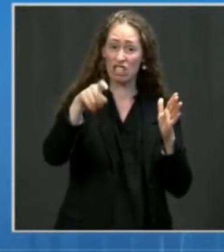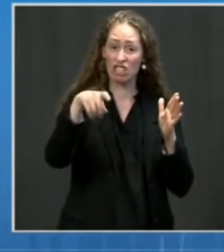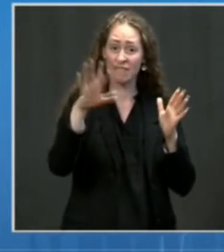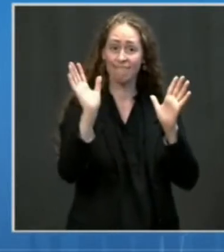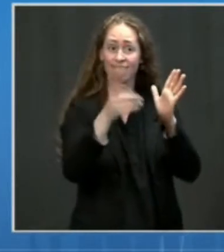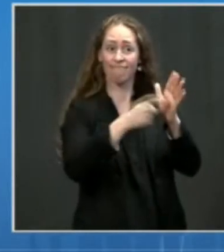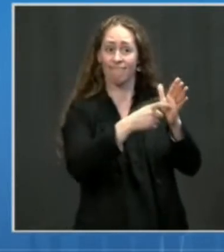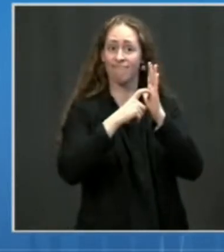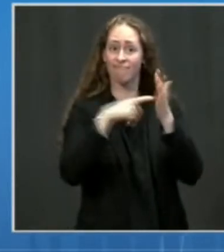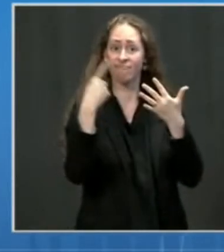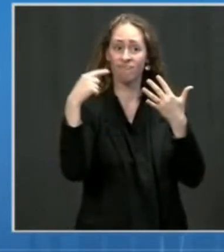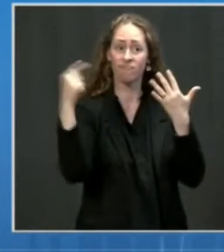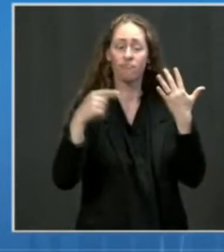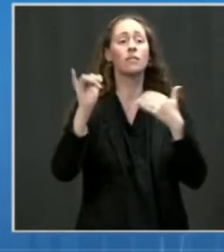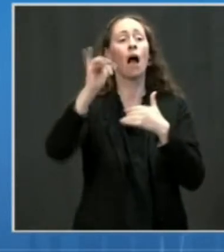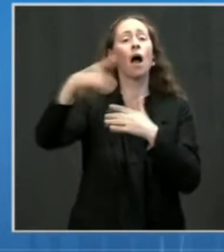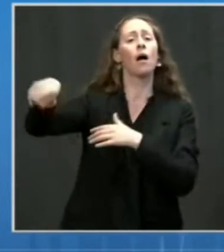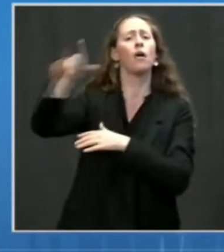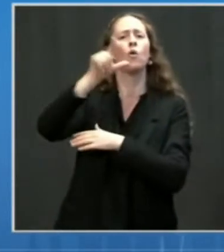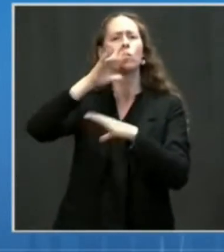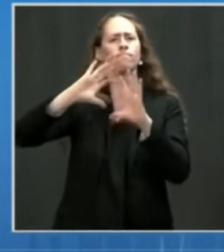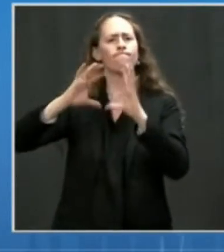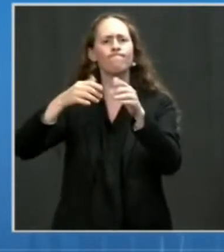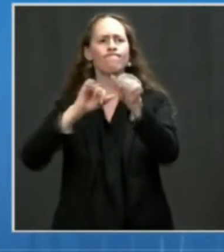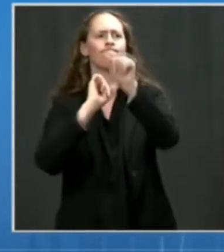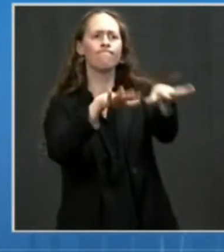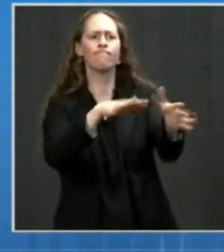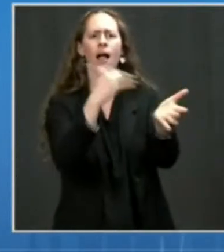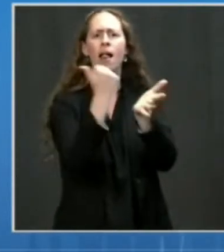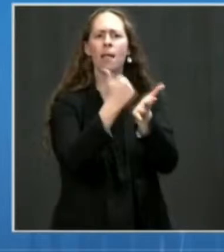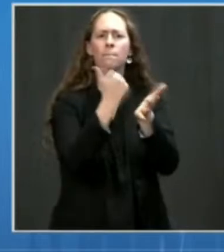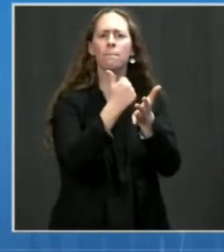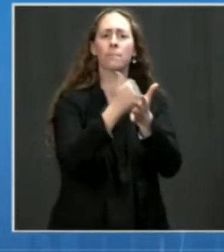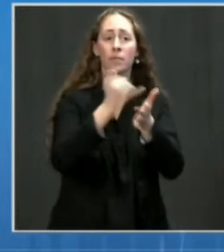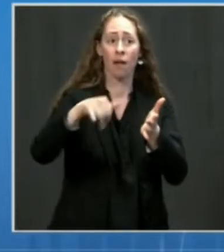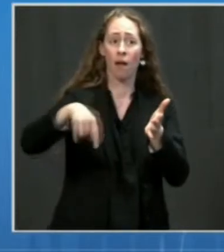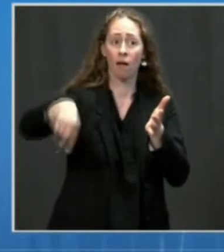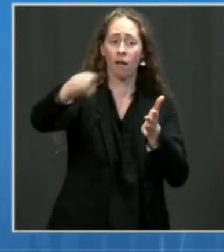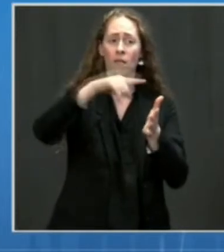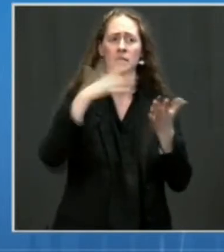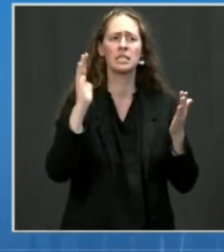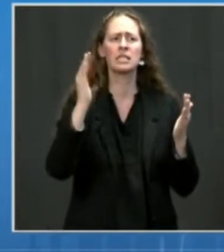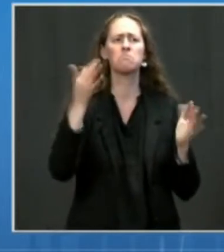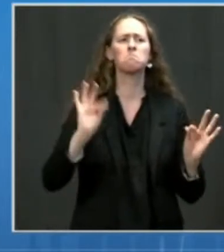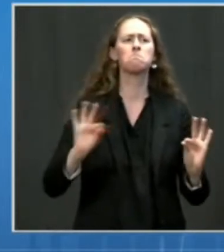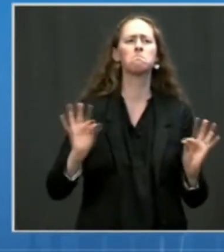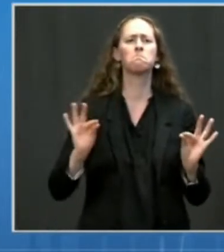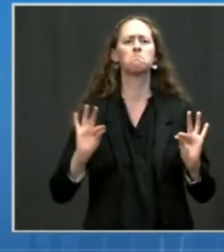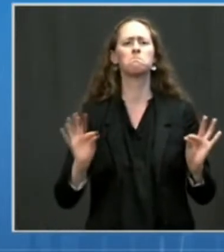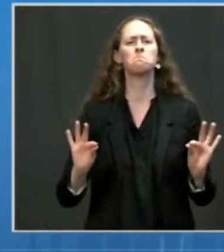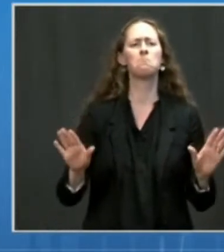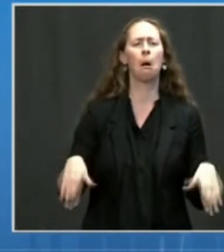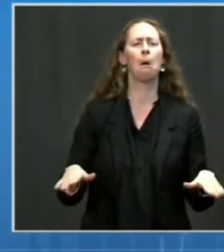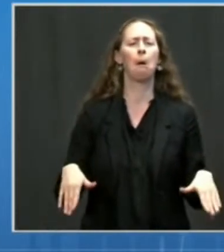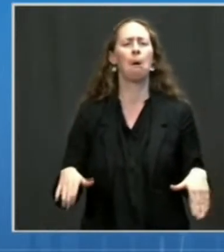DO YOU THINK THERE SHOULD BE MORE REQUIREMENTS COMING? AND CAN YOU RESPOND BROADLY TO